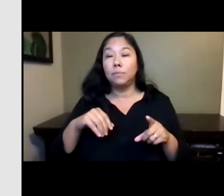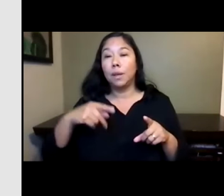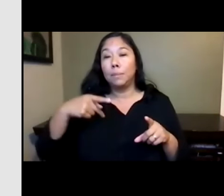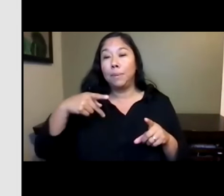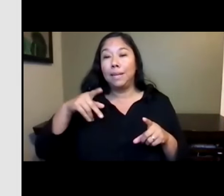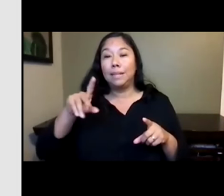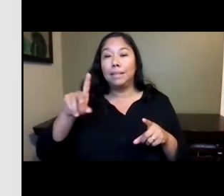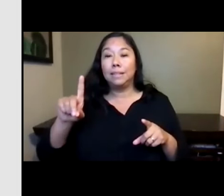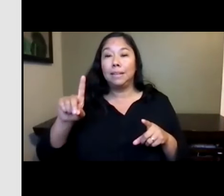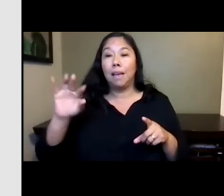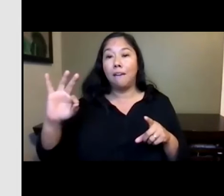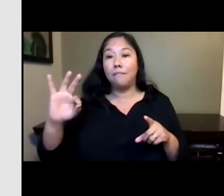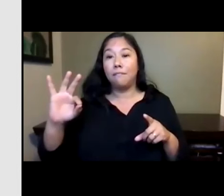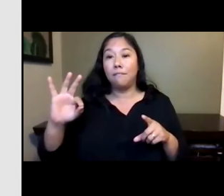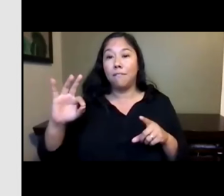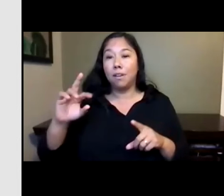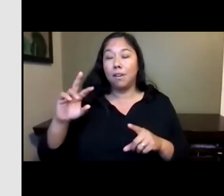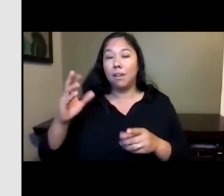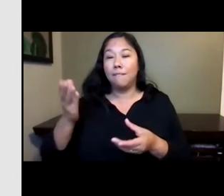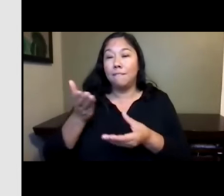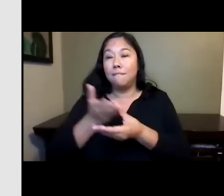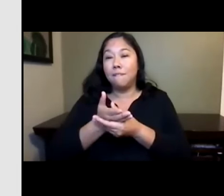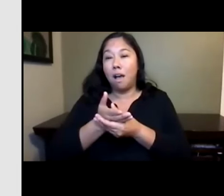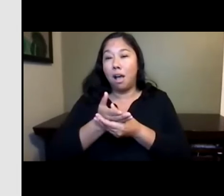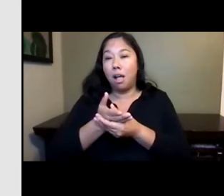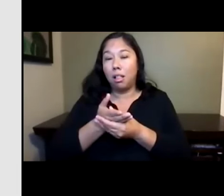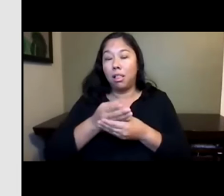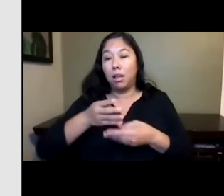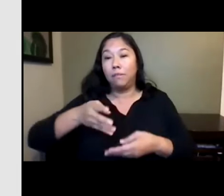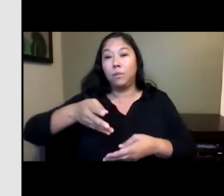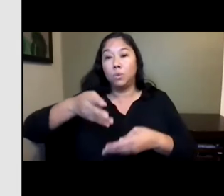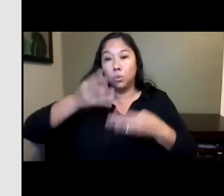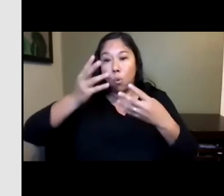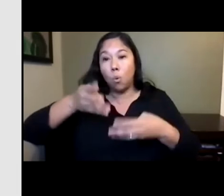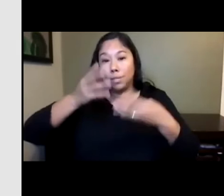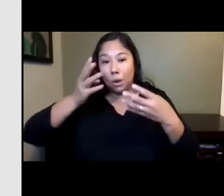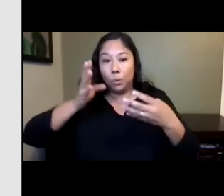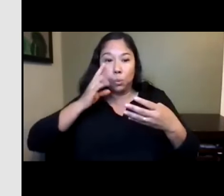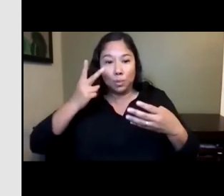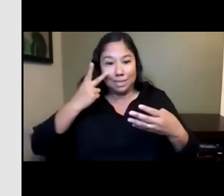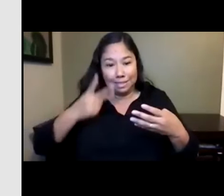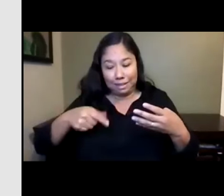When you scroll down, you see the introduction, the benefits of social connection,